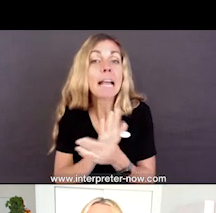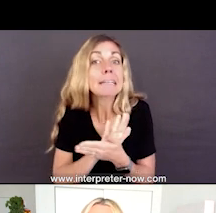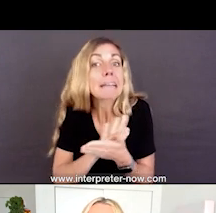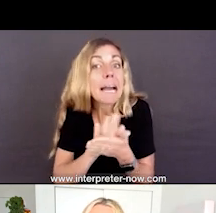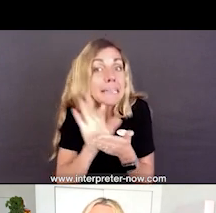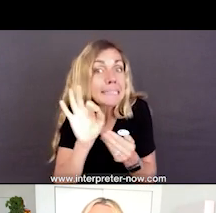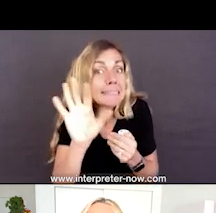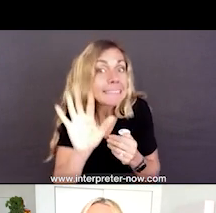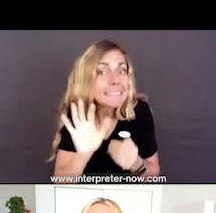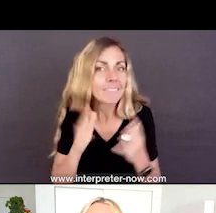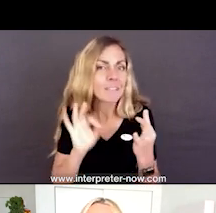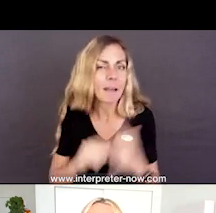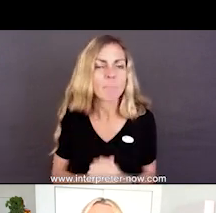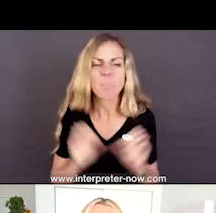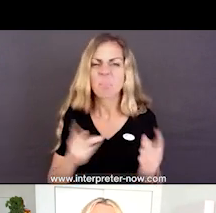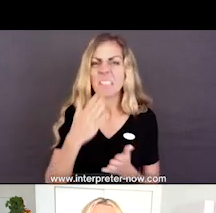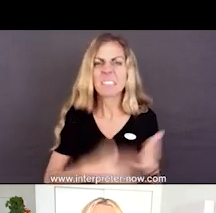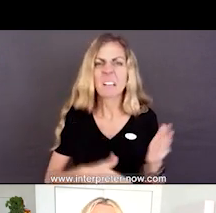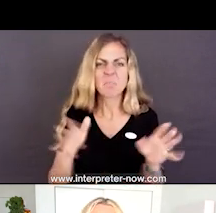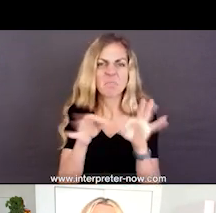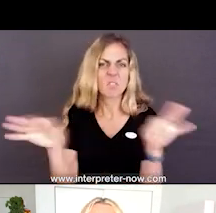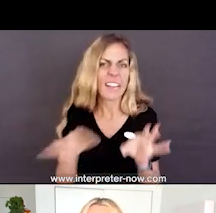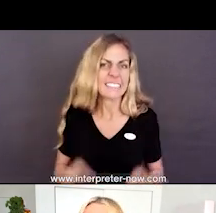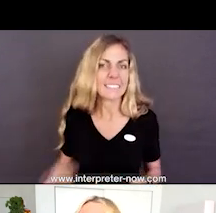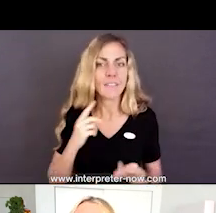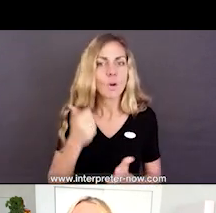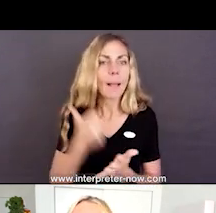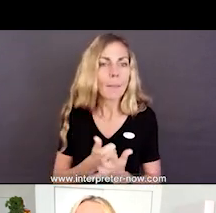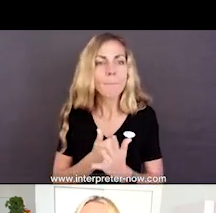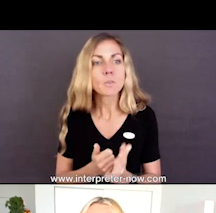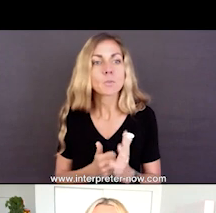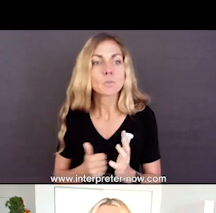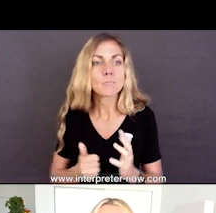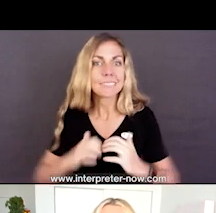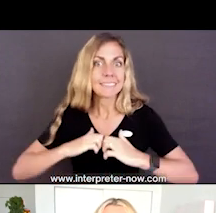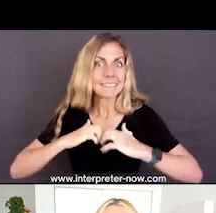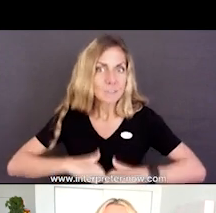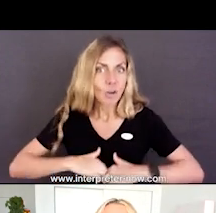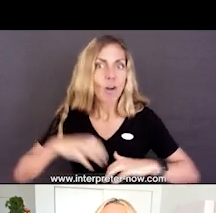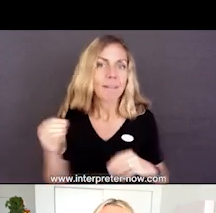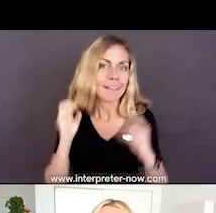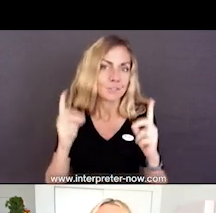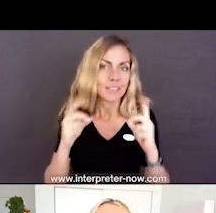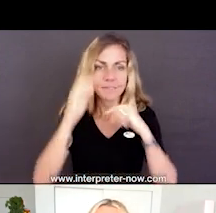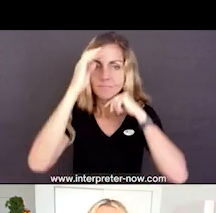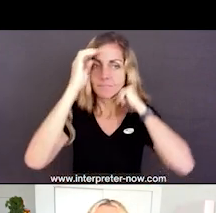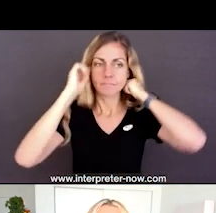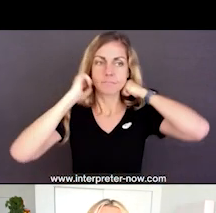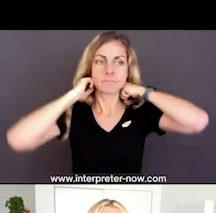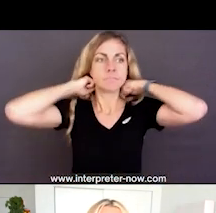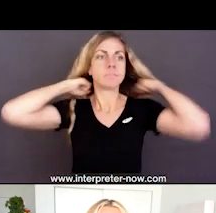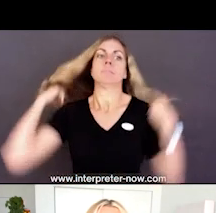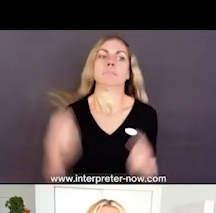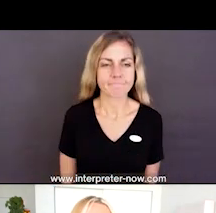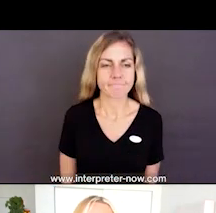and kindly give them some feedback.